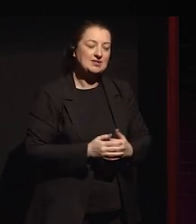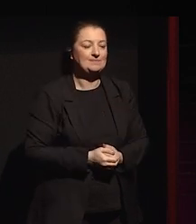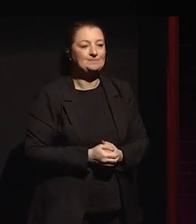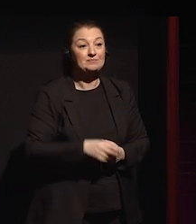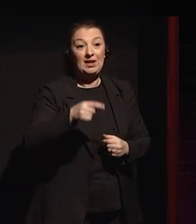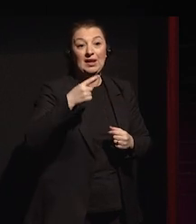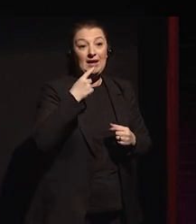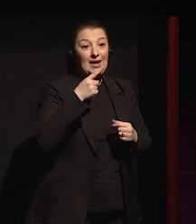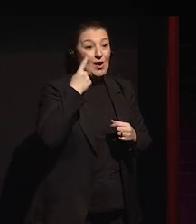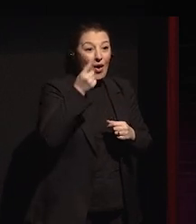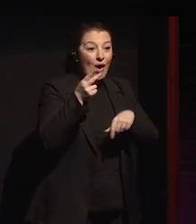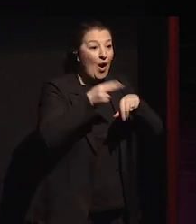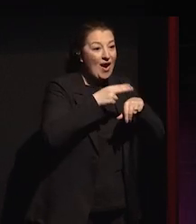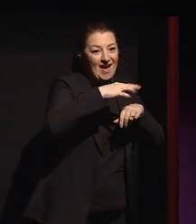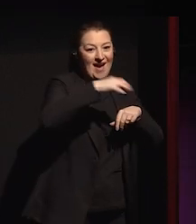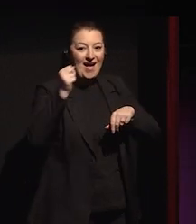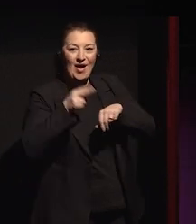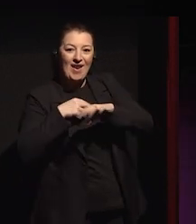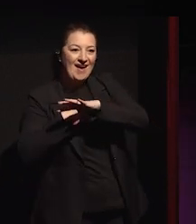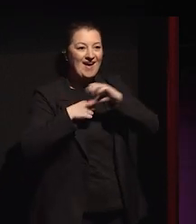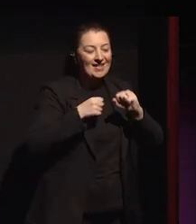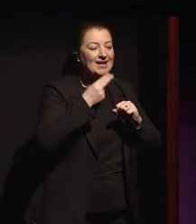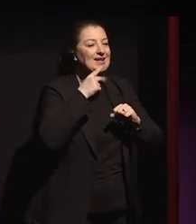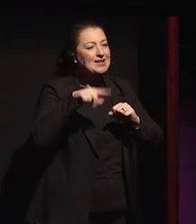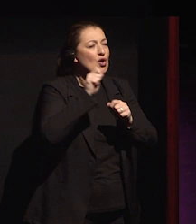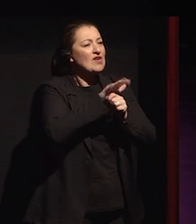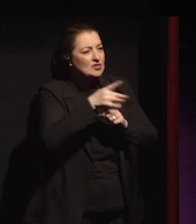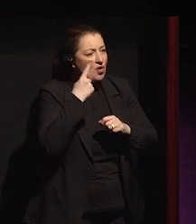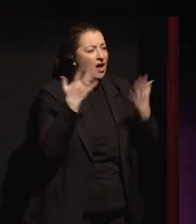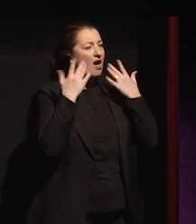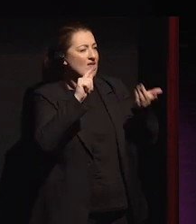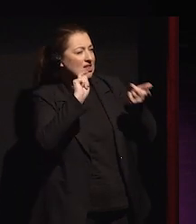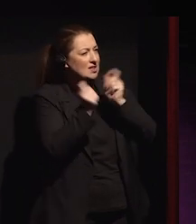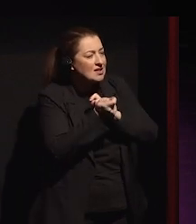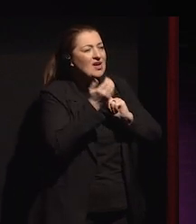We will listen to stories of solidarity for urban women from inspiring women